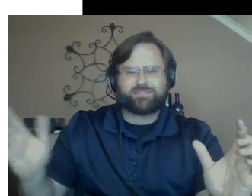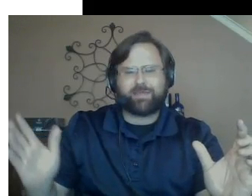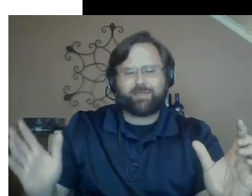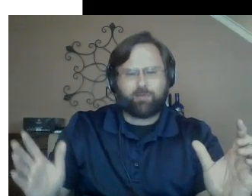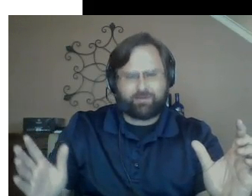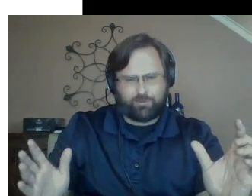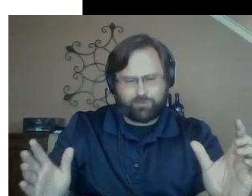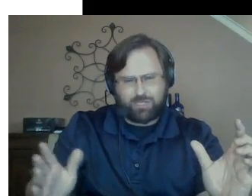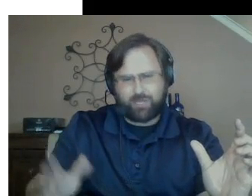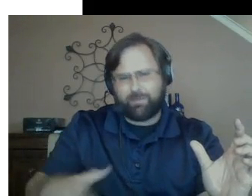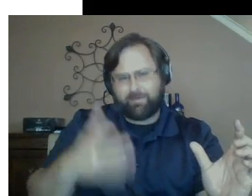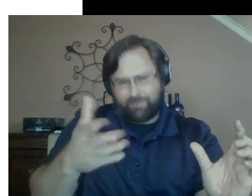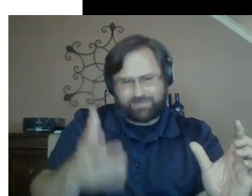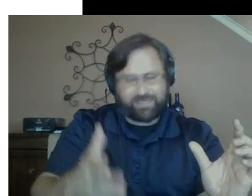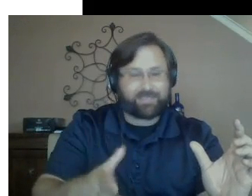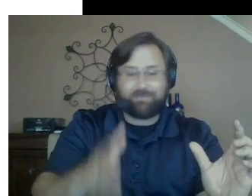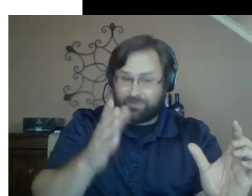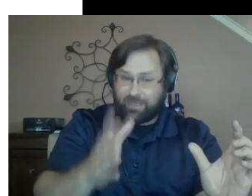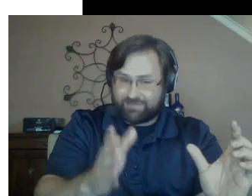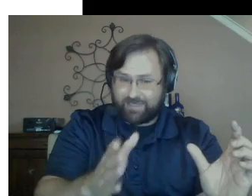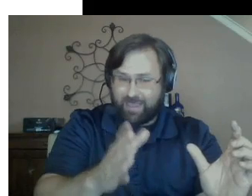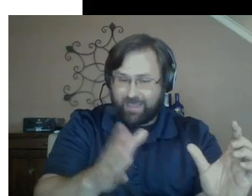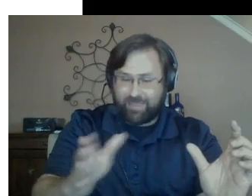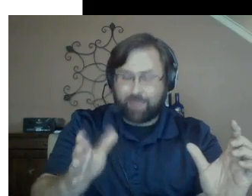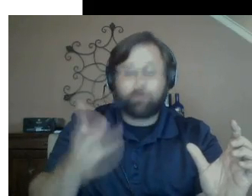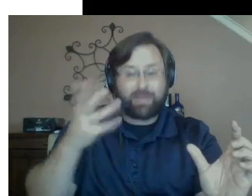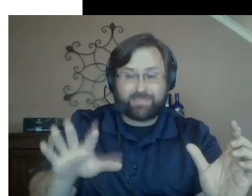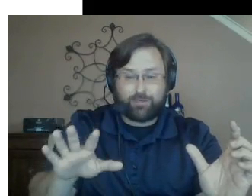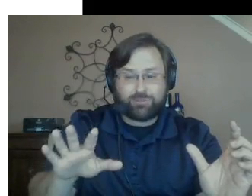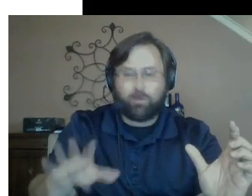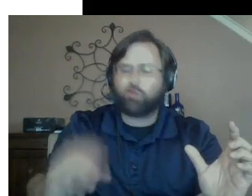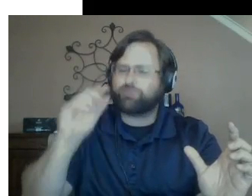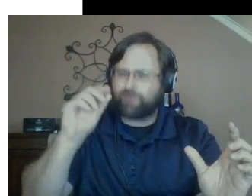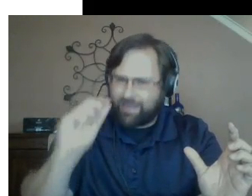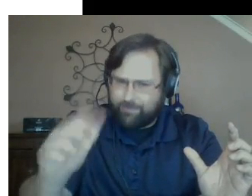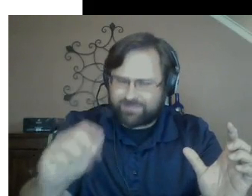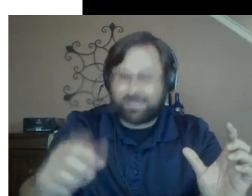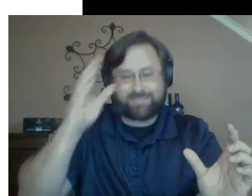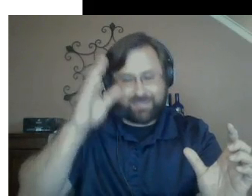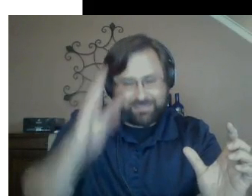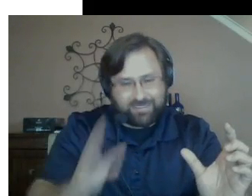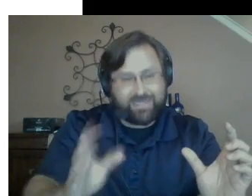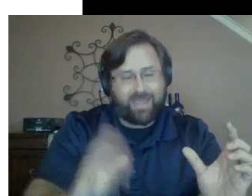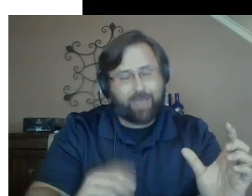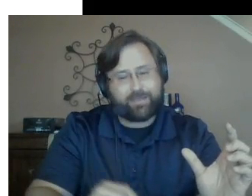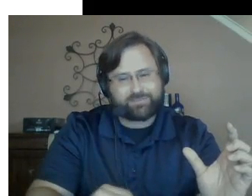speak about whatever you want to talk about in this case i've said i ate the apple and i did use a modal so that emphasize that it did happen yesterday